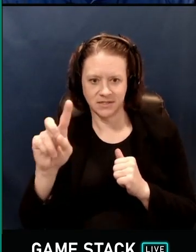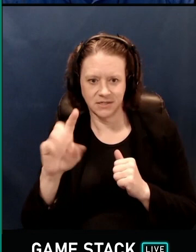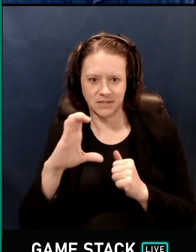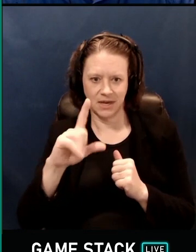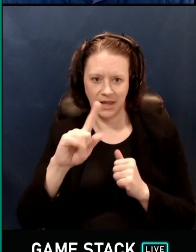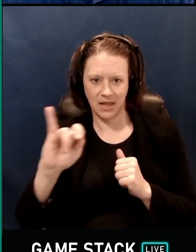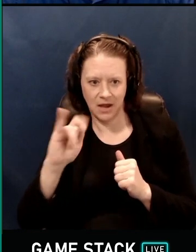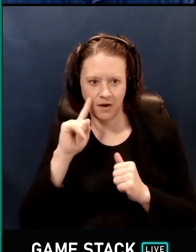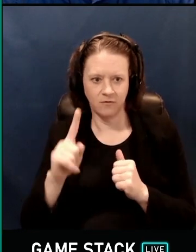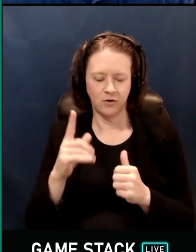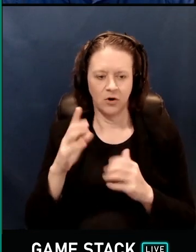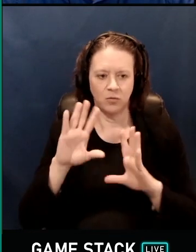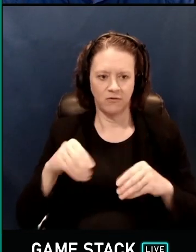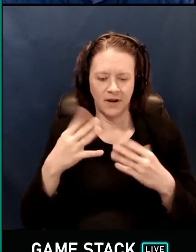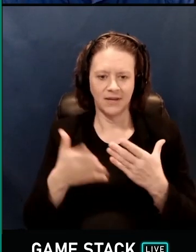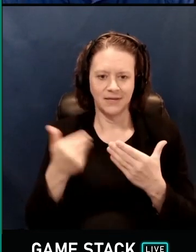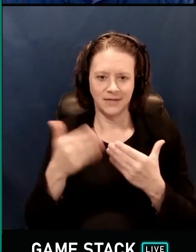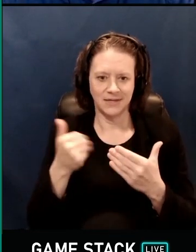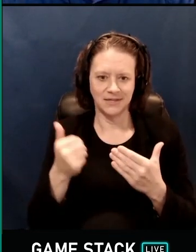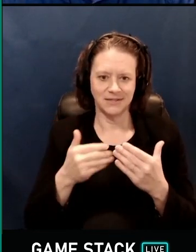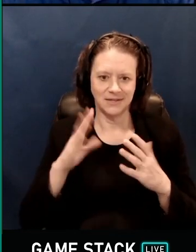setup and developer assistance.